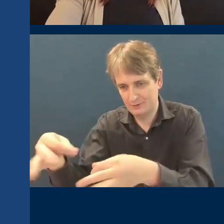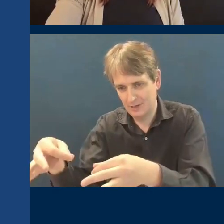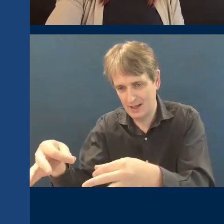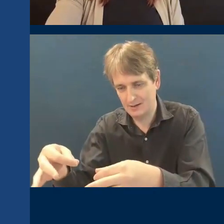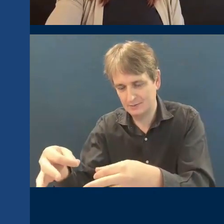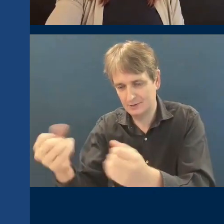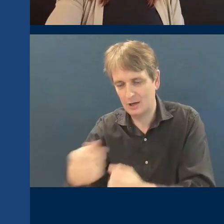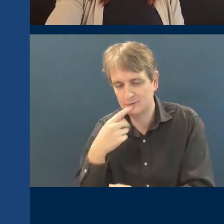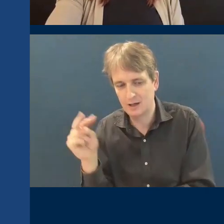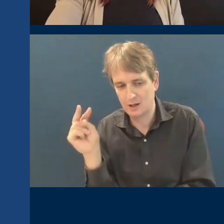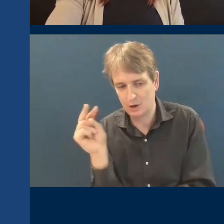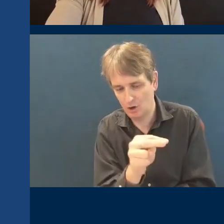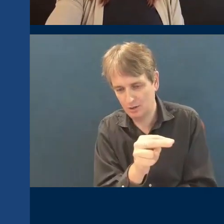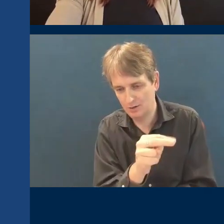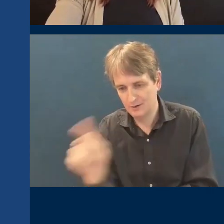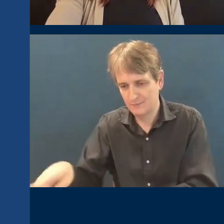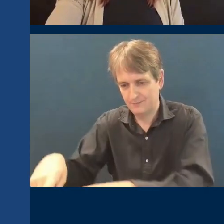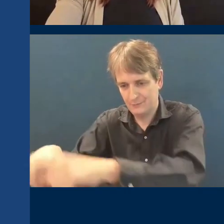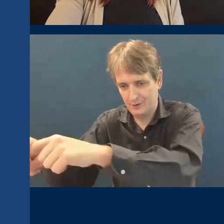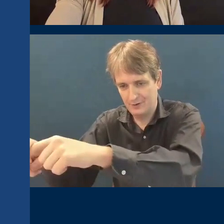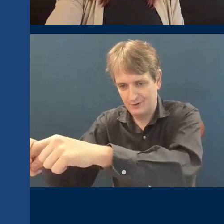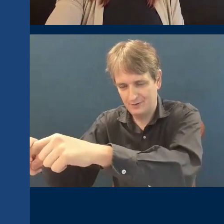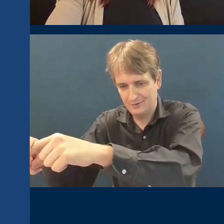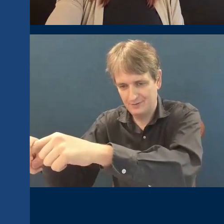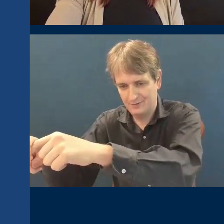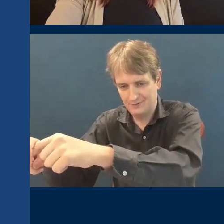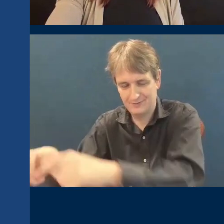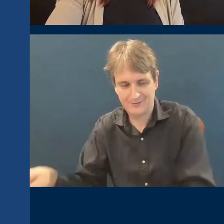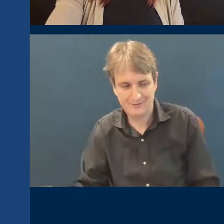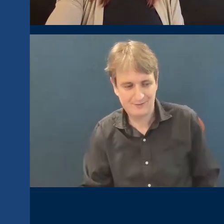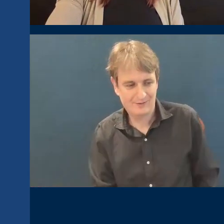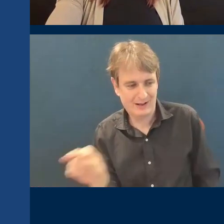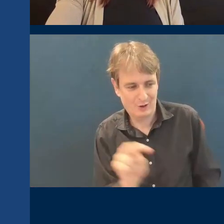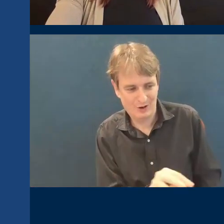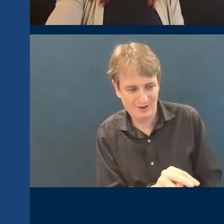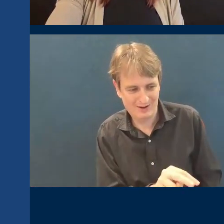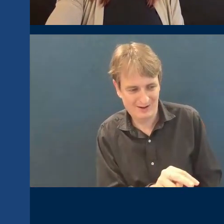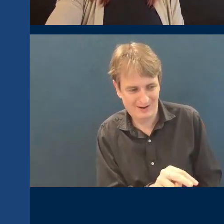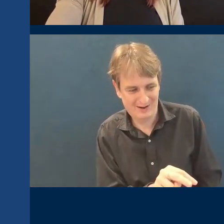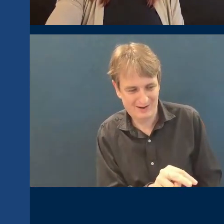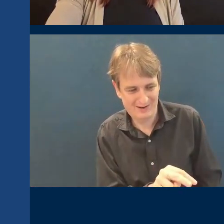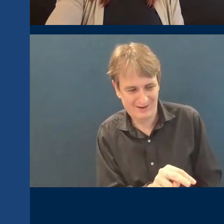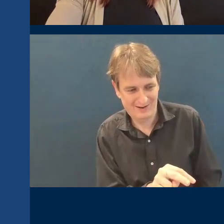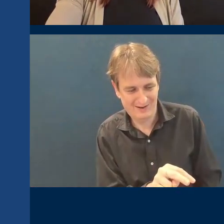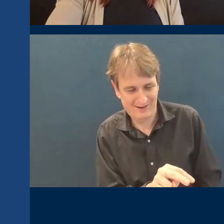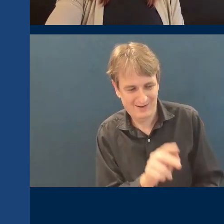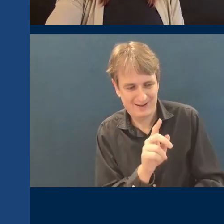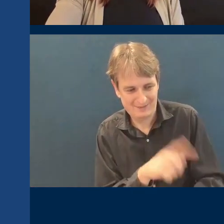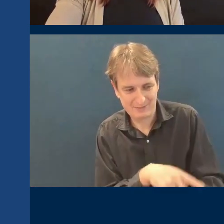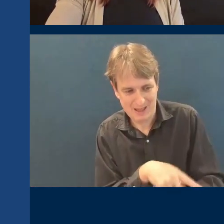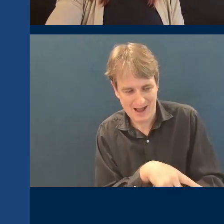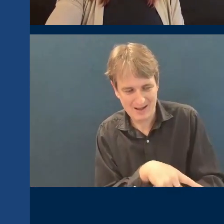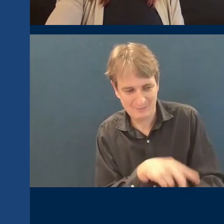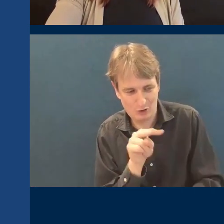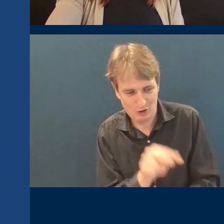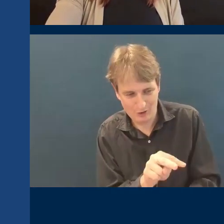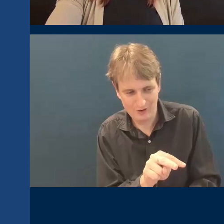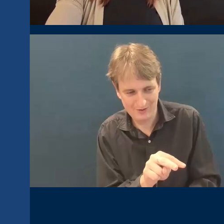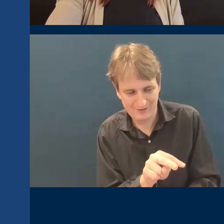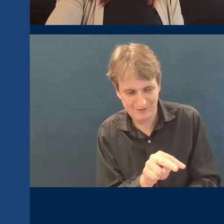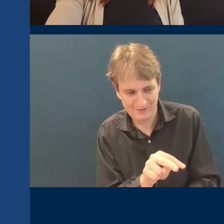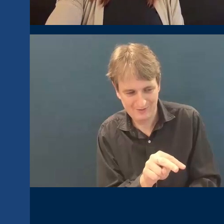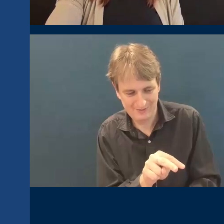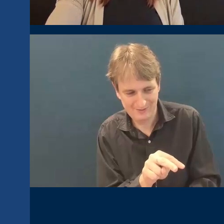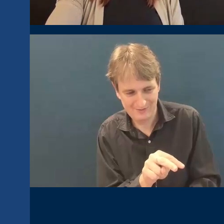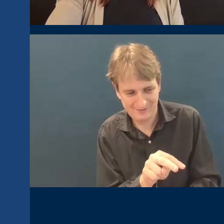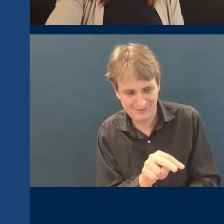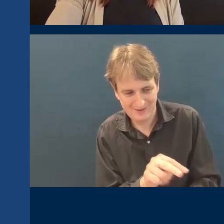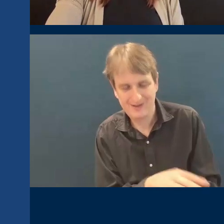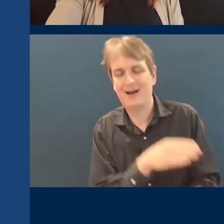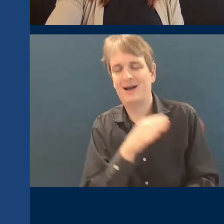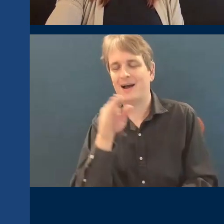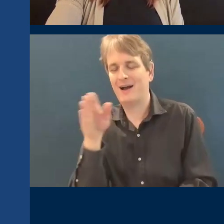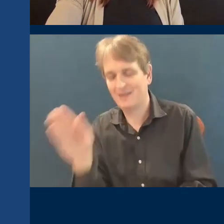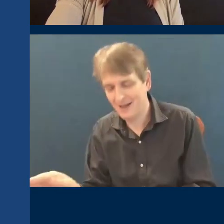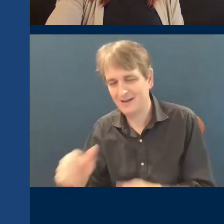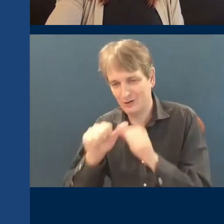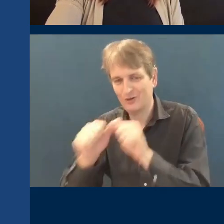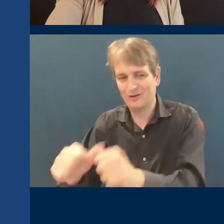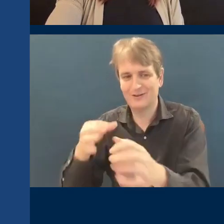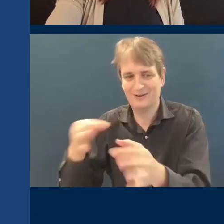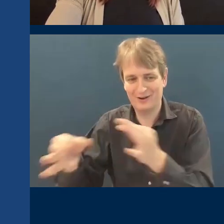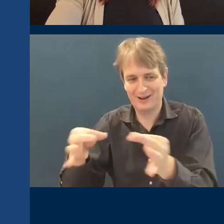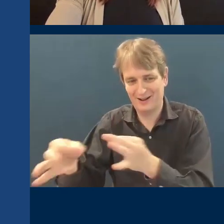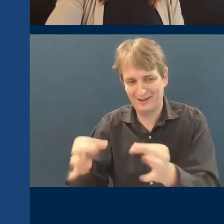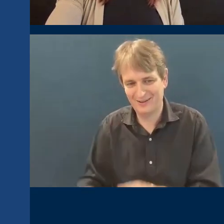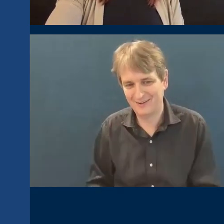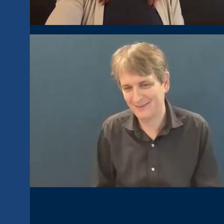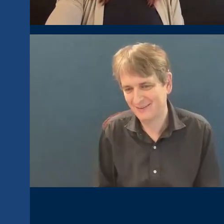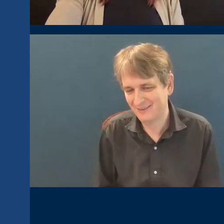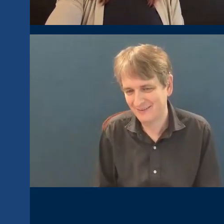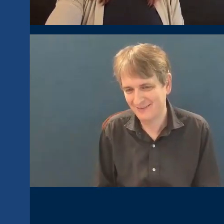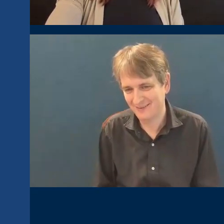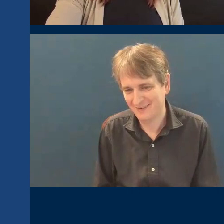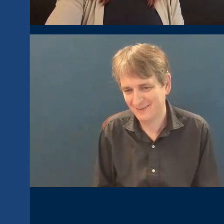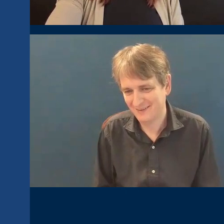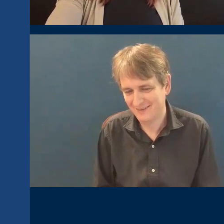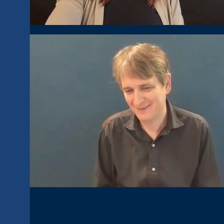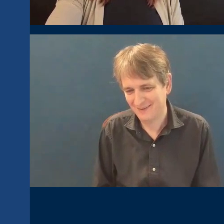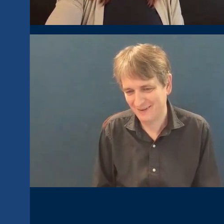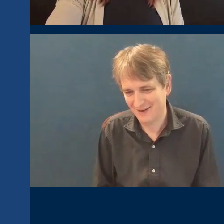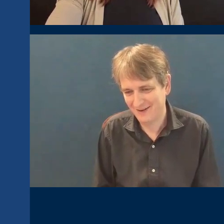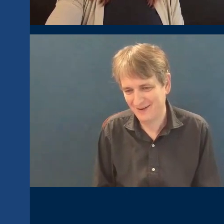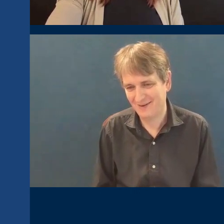You have to hold on when you're doing a description, so they can look at what it is that you they need to look at before you start describing it. So give people time to look at the slide, or look at what you want them to look at, and then go ahead with your description, or what your explanation is.